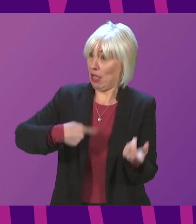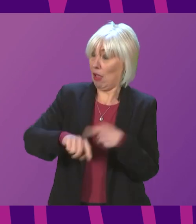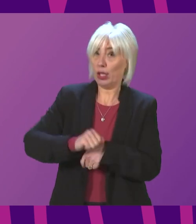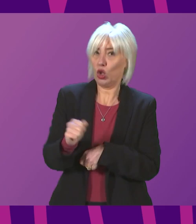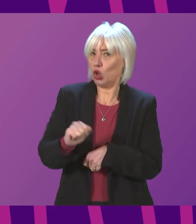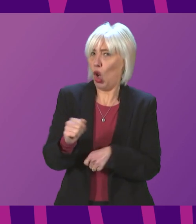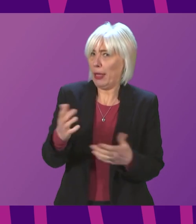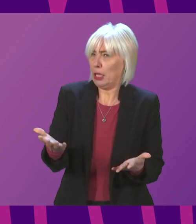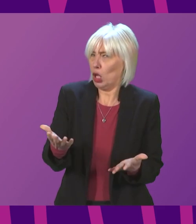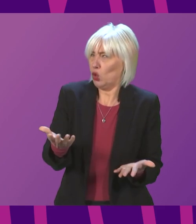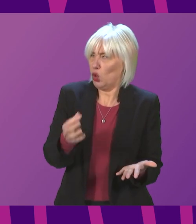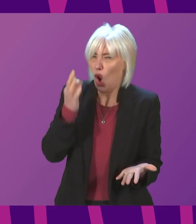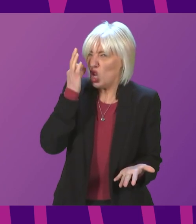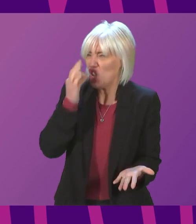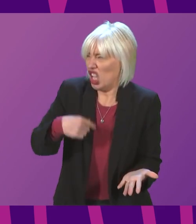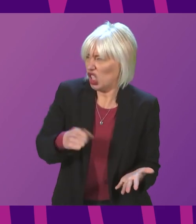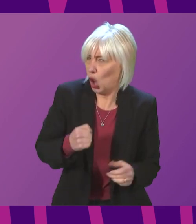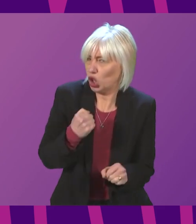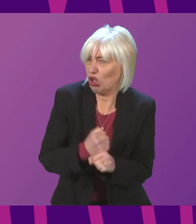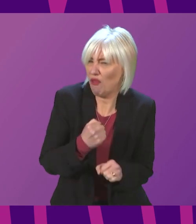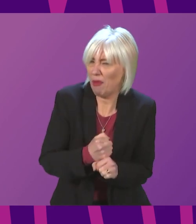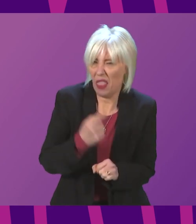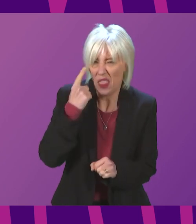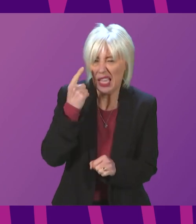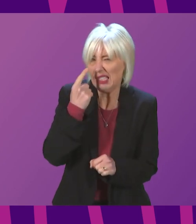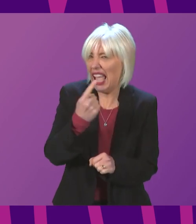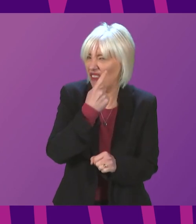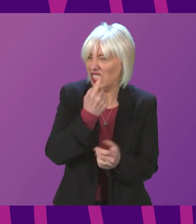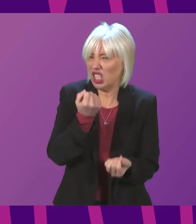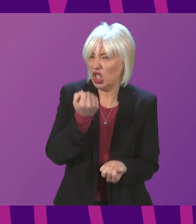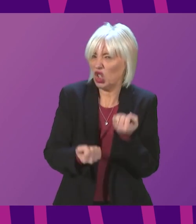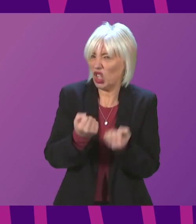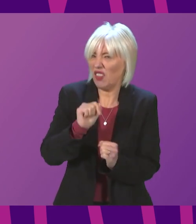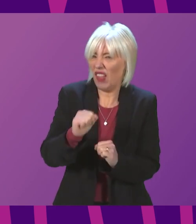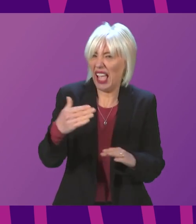it is not just the Scottish Government that thinks that the evidence justifies those actions.